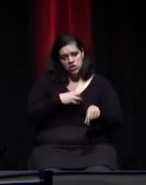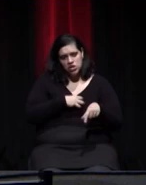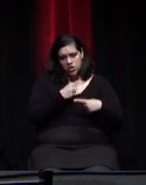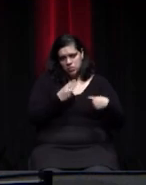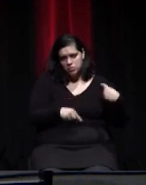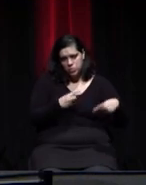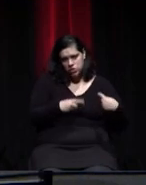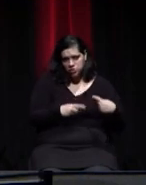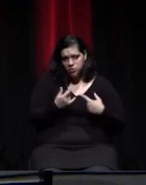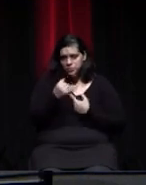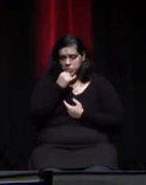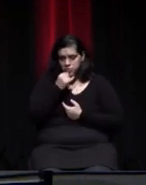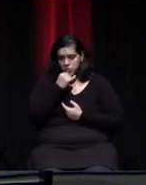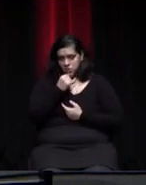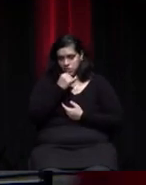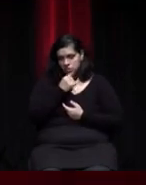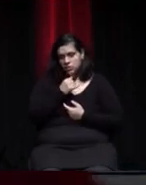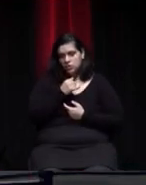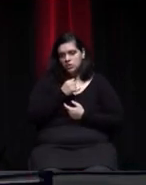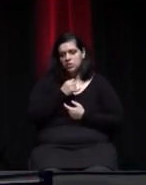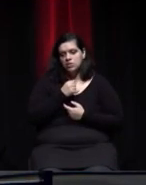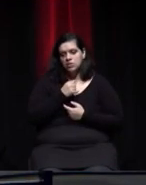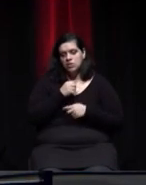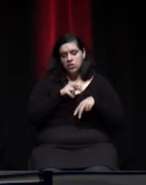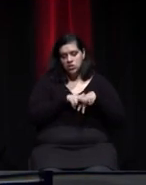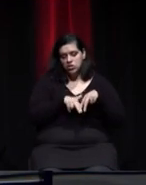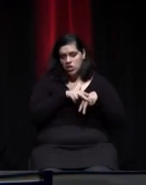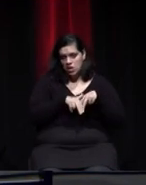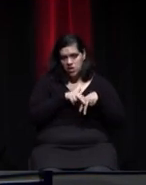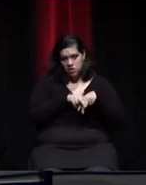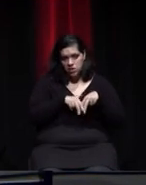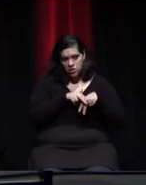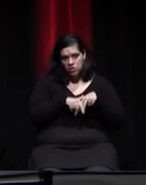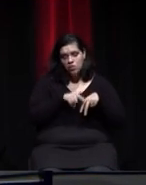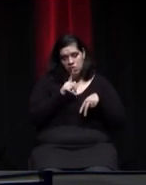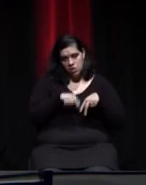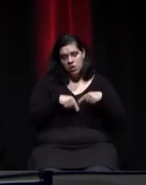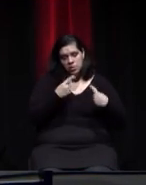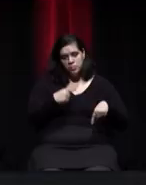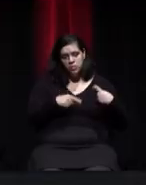For example, gender wasn't a political position. We choose to make it a political issue.